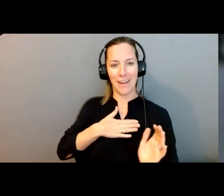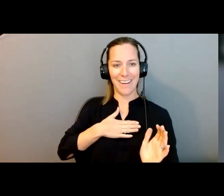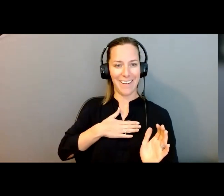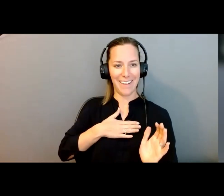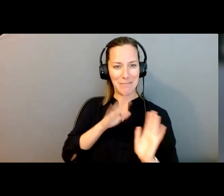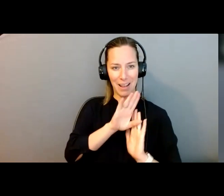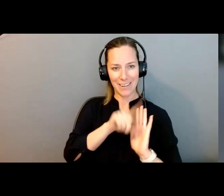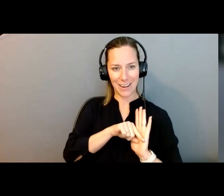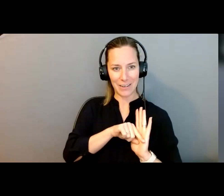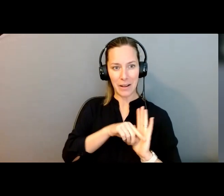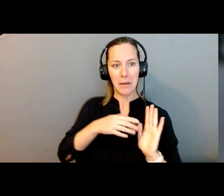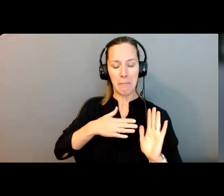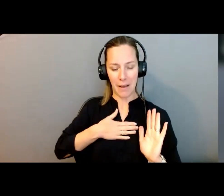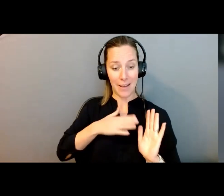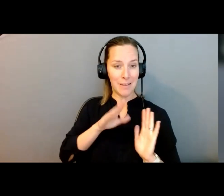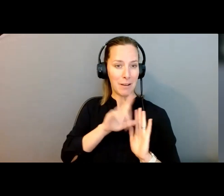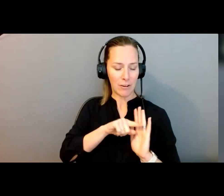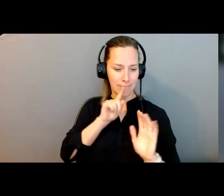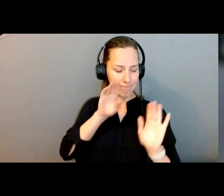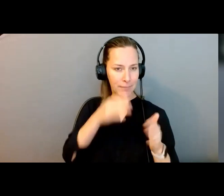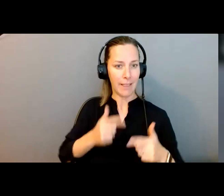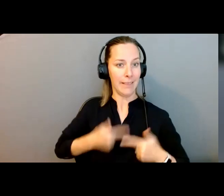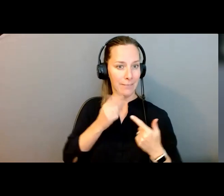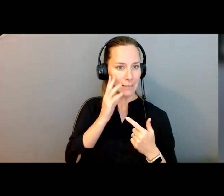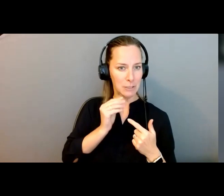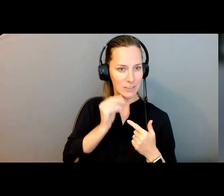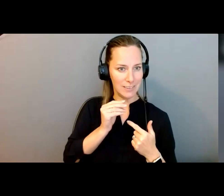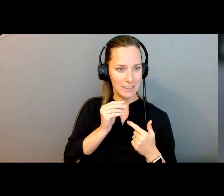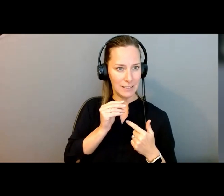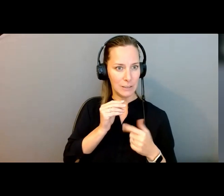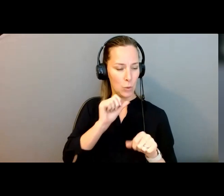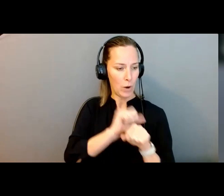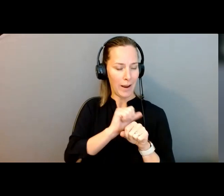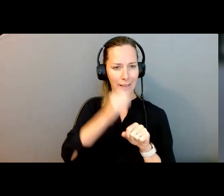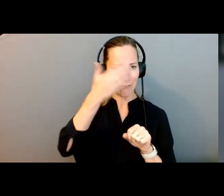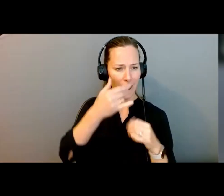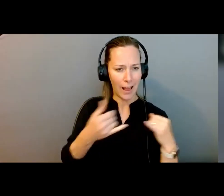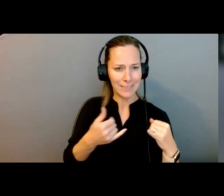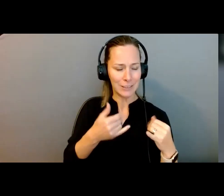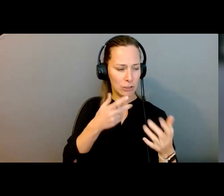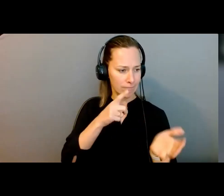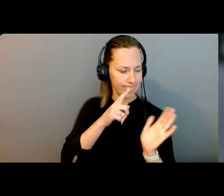I'm more of the lived experience of working in the frontlines, doing research with mental